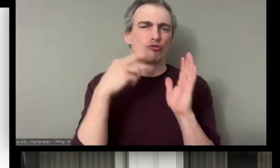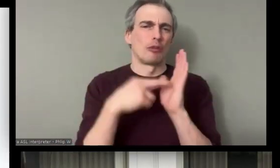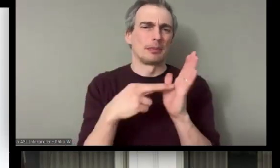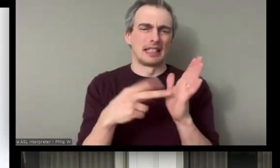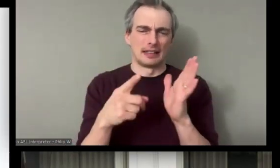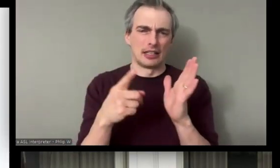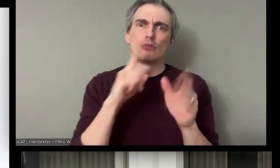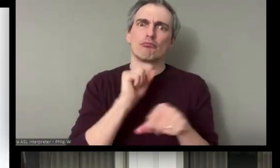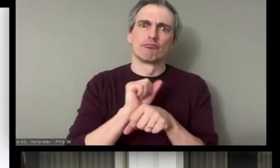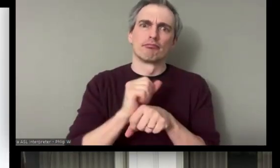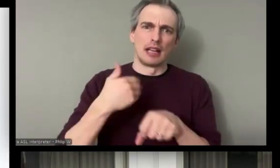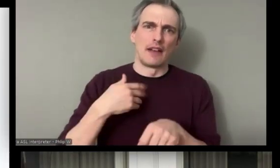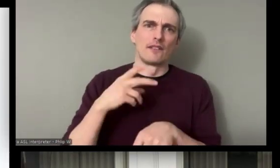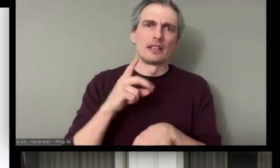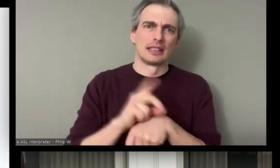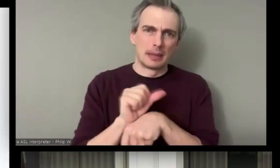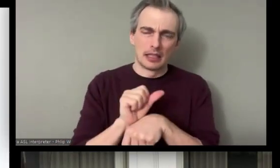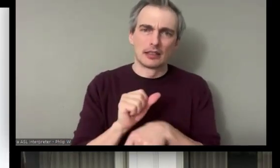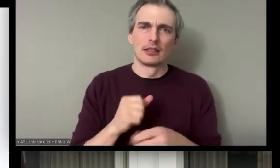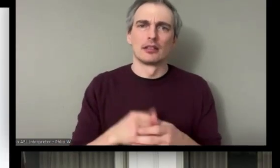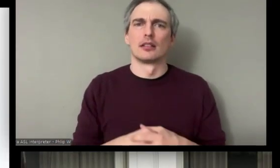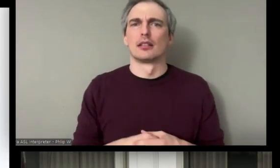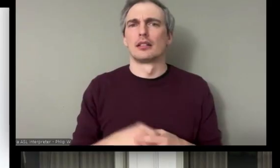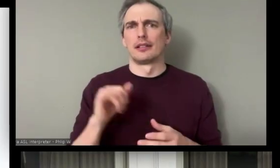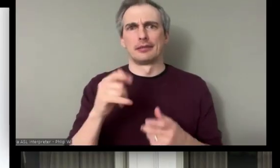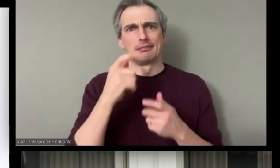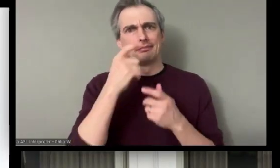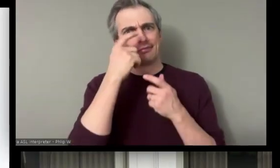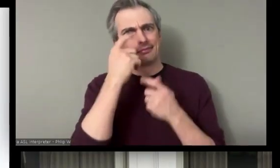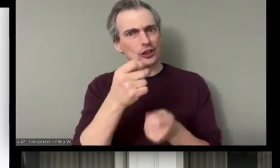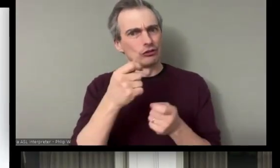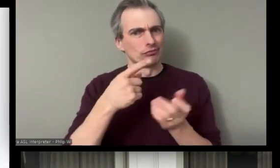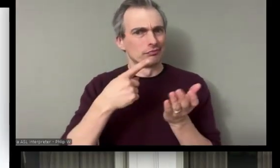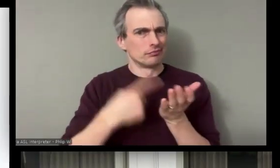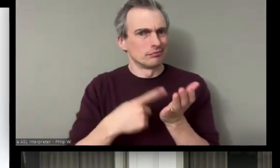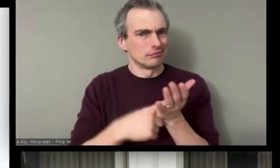So this has been a really interesting discussion, about virtual worlds and socializing.